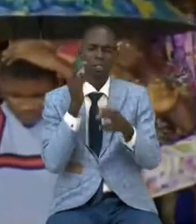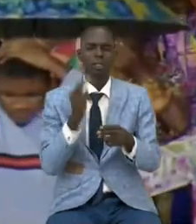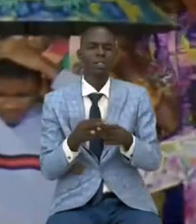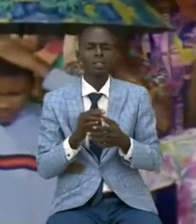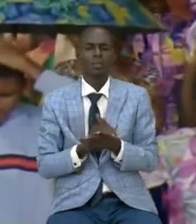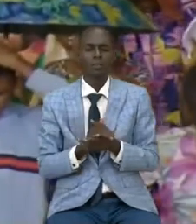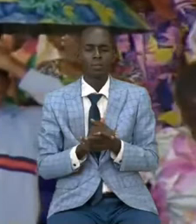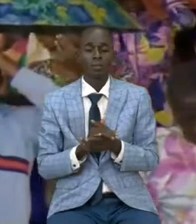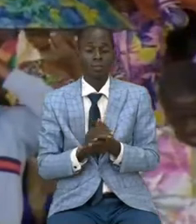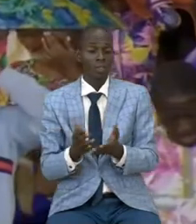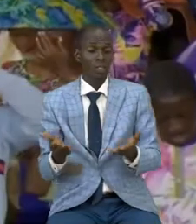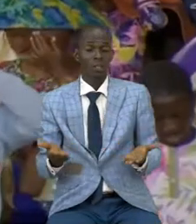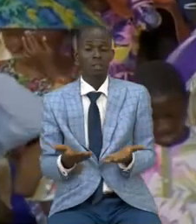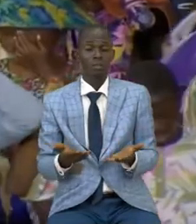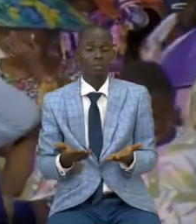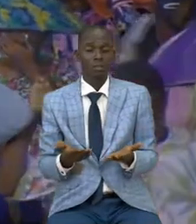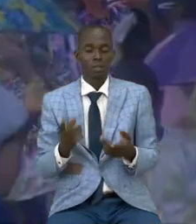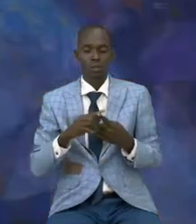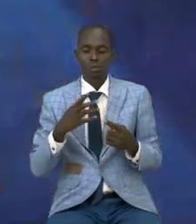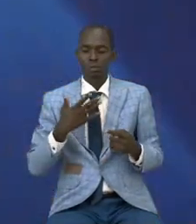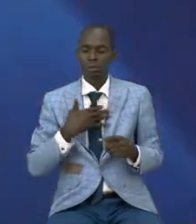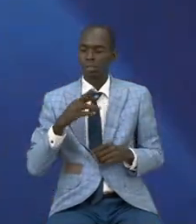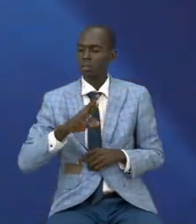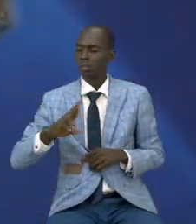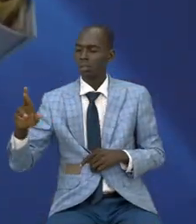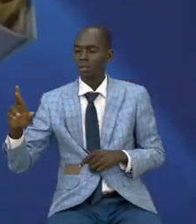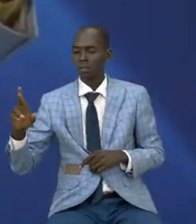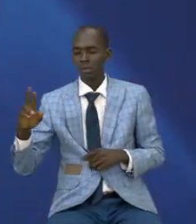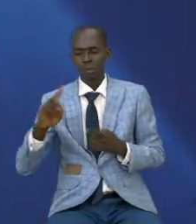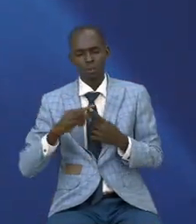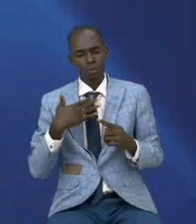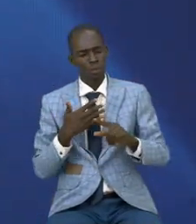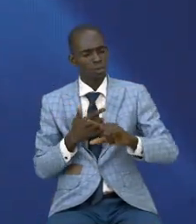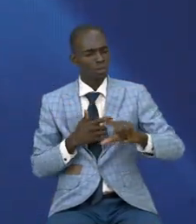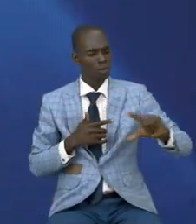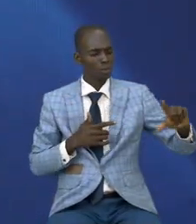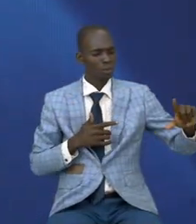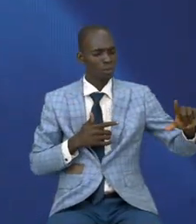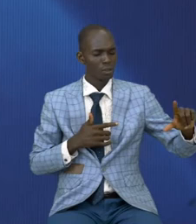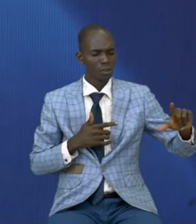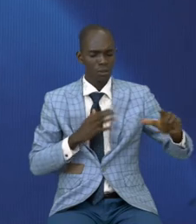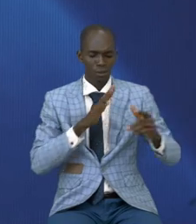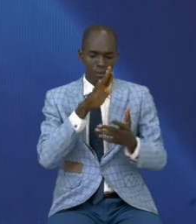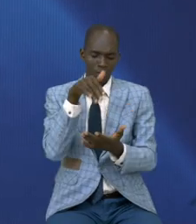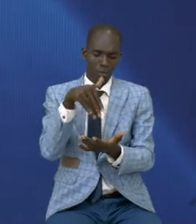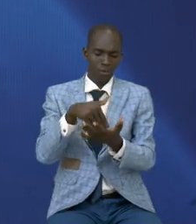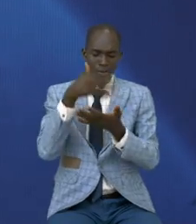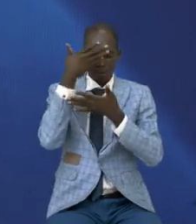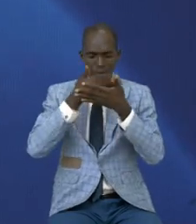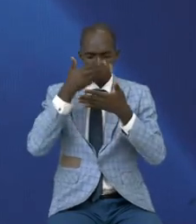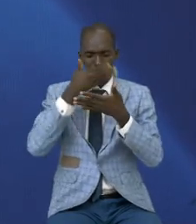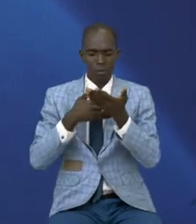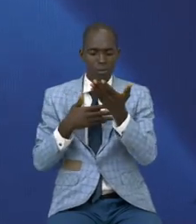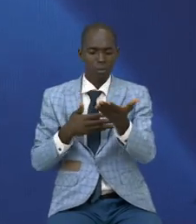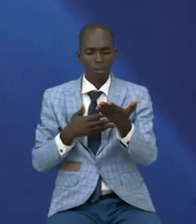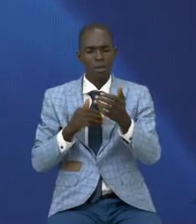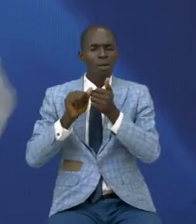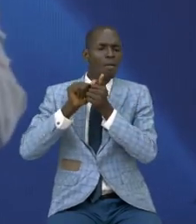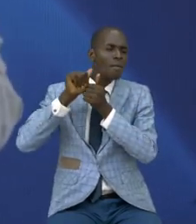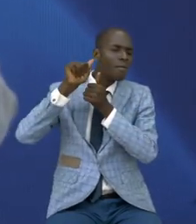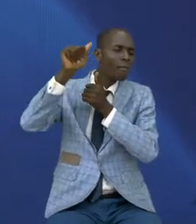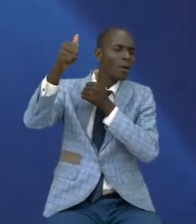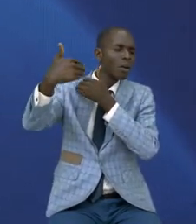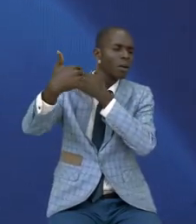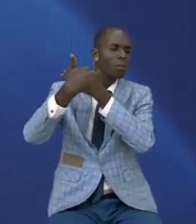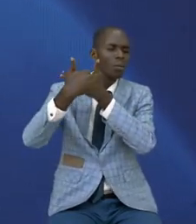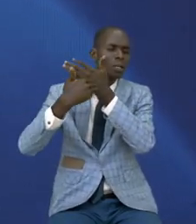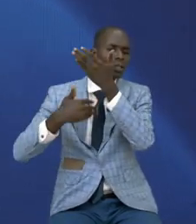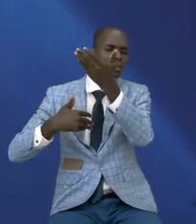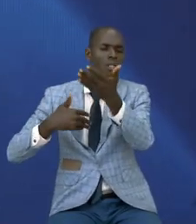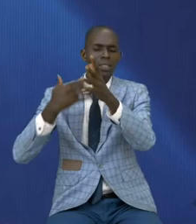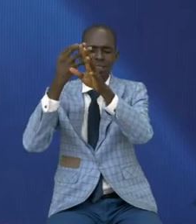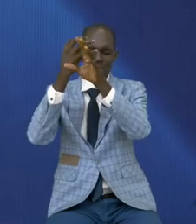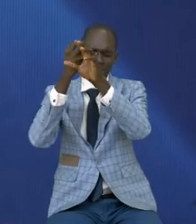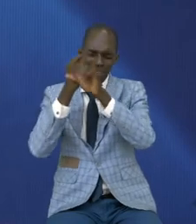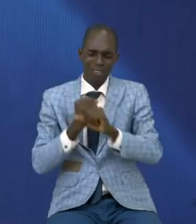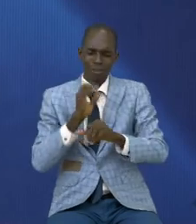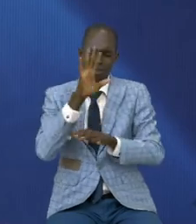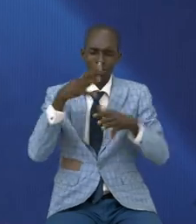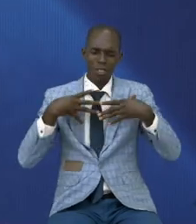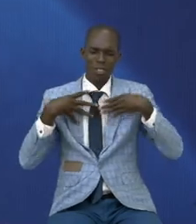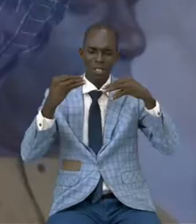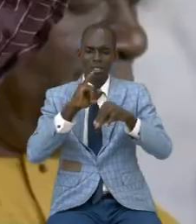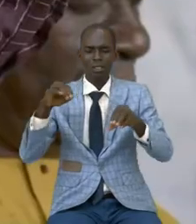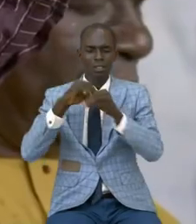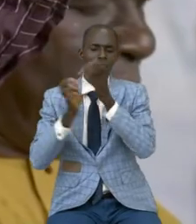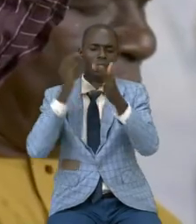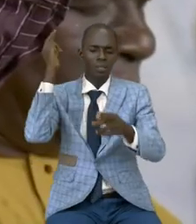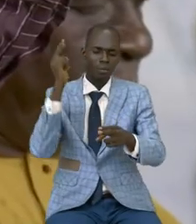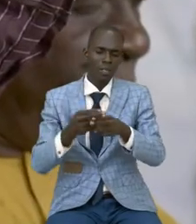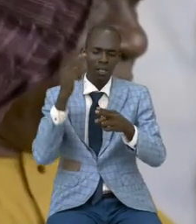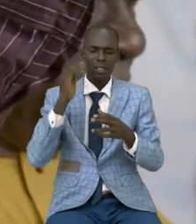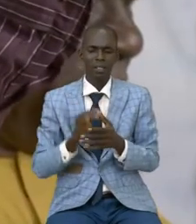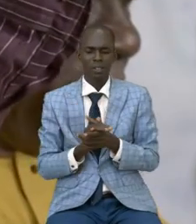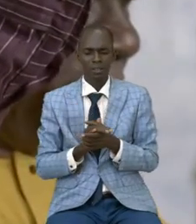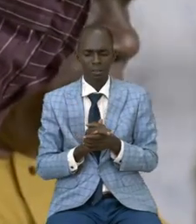here to my right to my ledge in front of me there far at the back receive your healing in jesus name